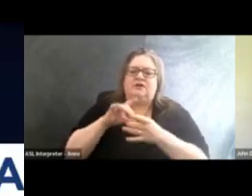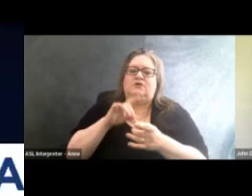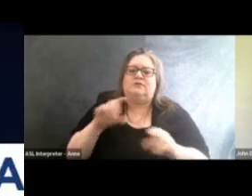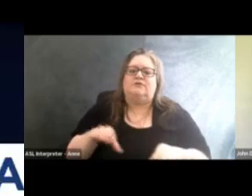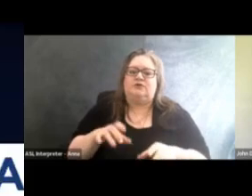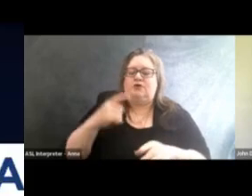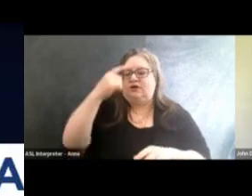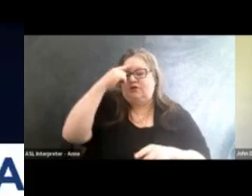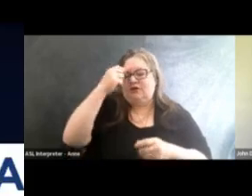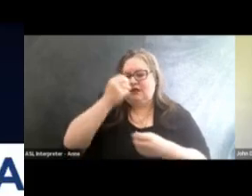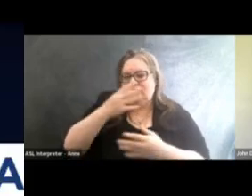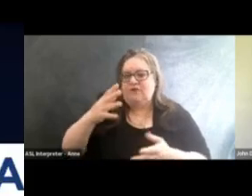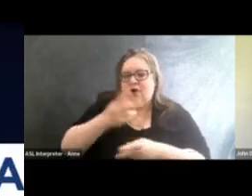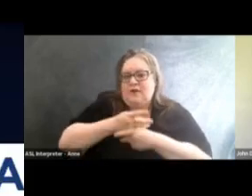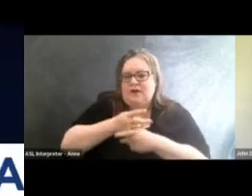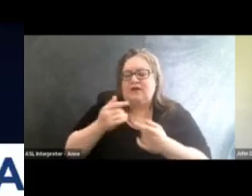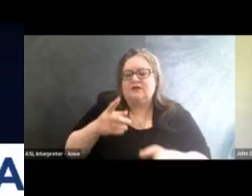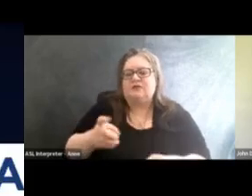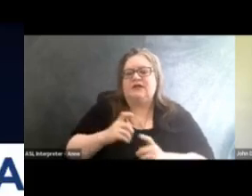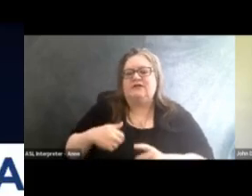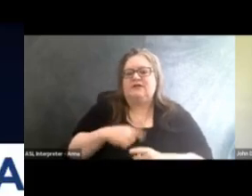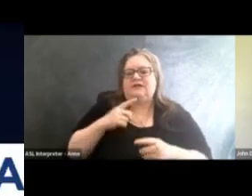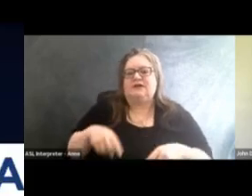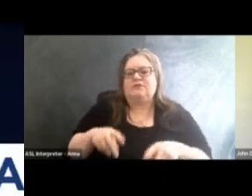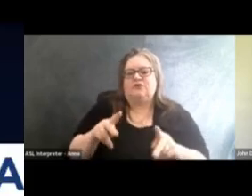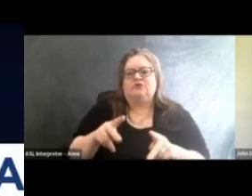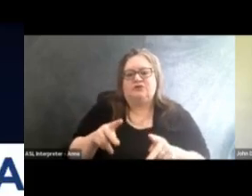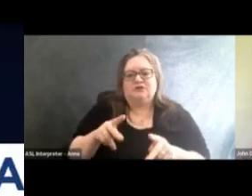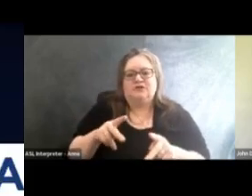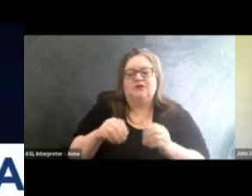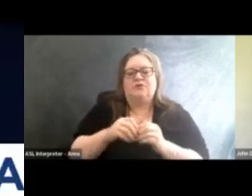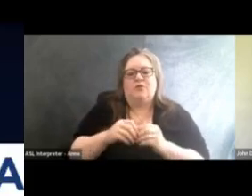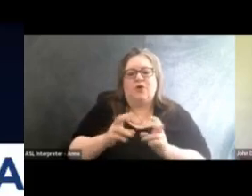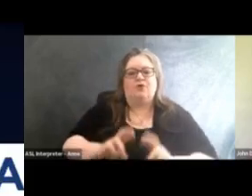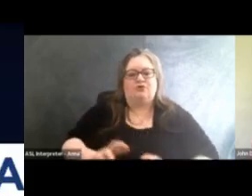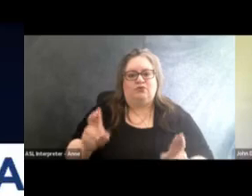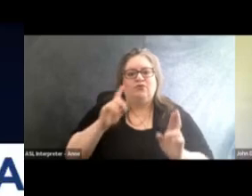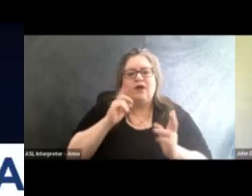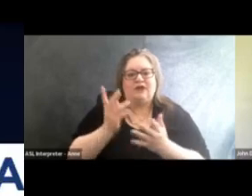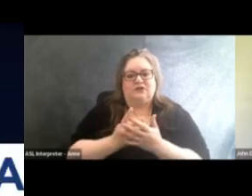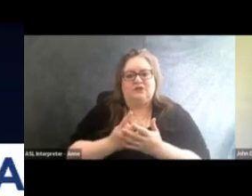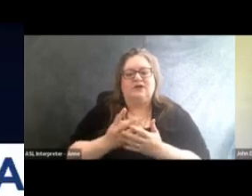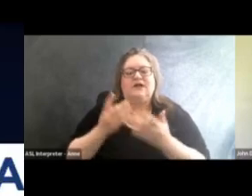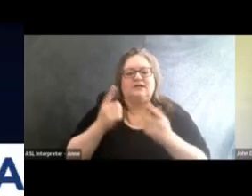informed care, this gives us an opportunity to more readily screen so that we know this is